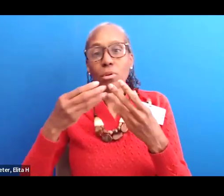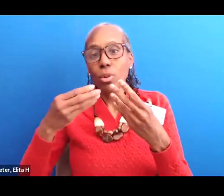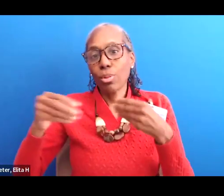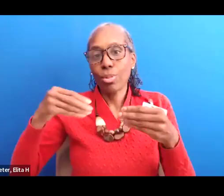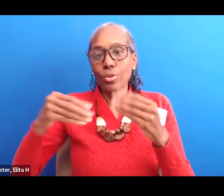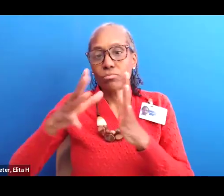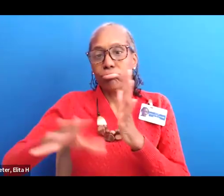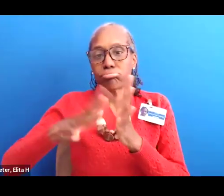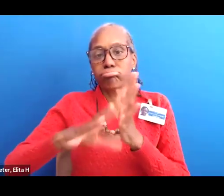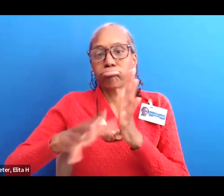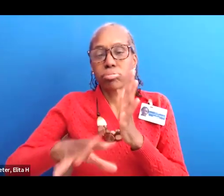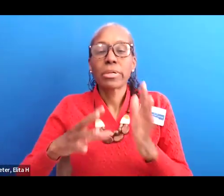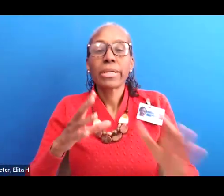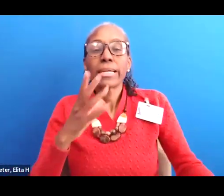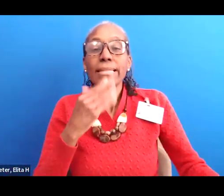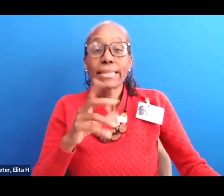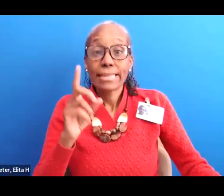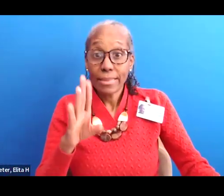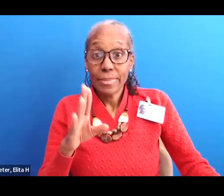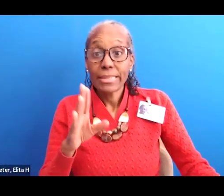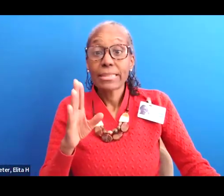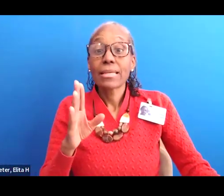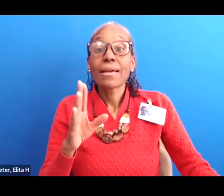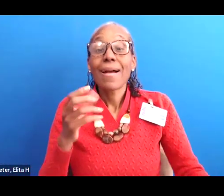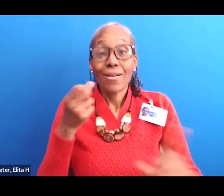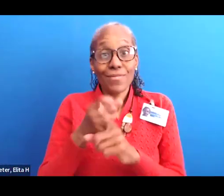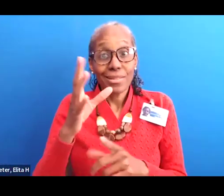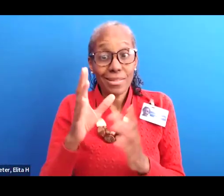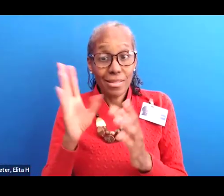Because diabetes affects the bowel, but if you are at spinal